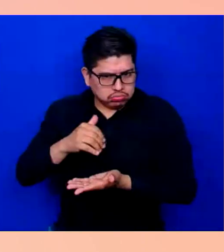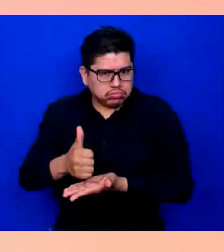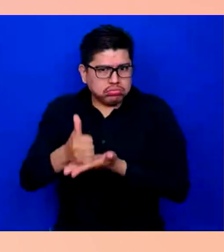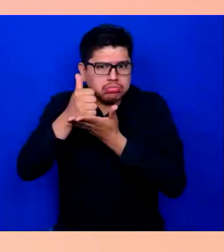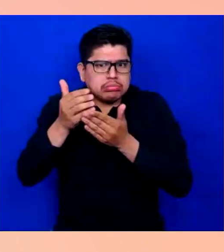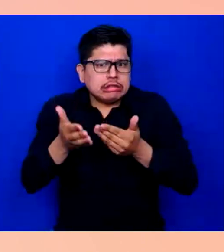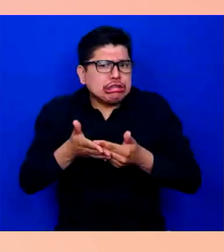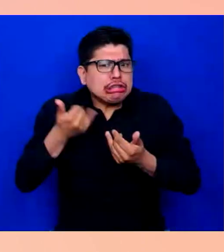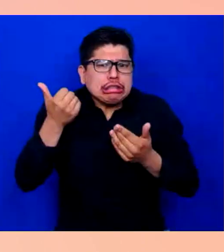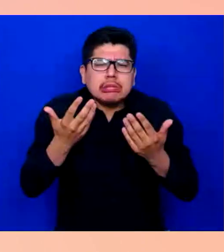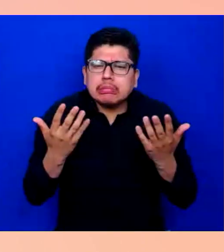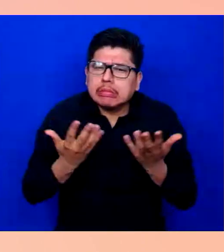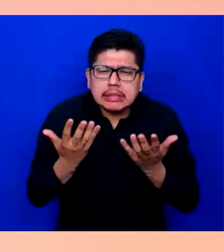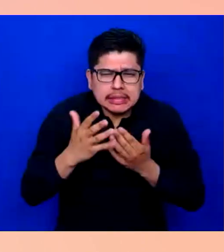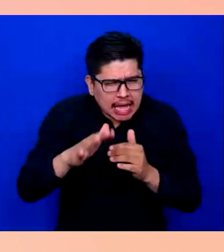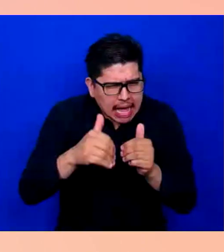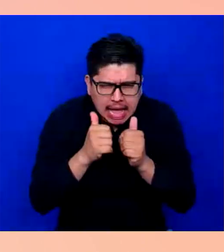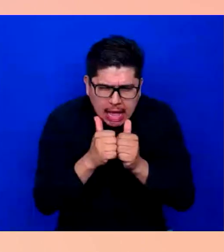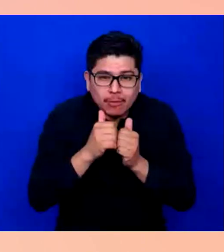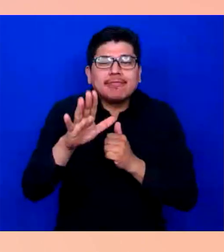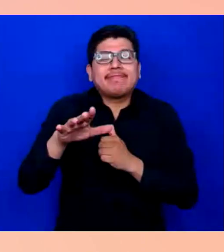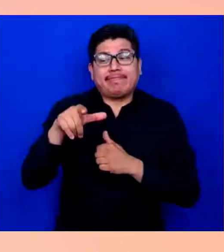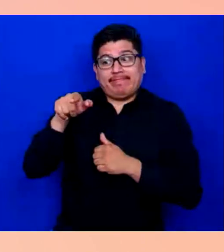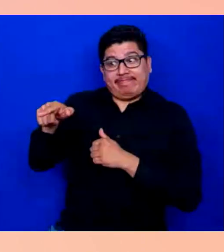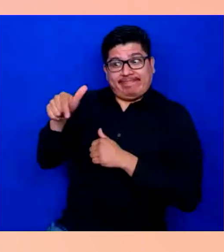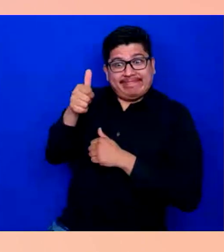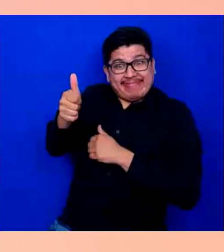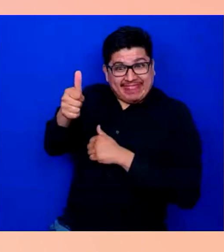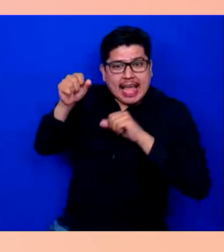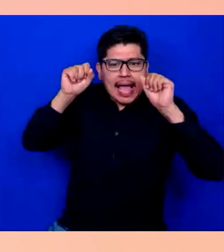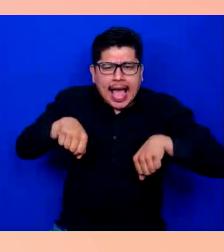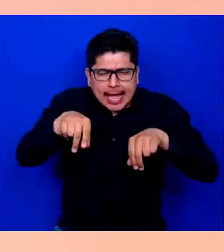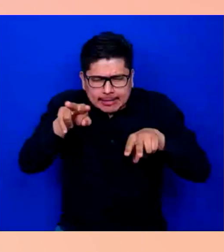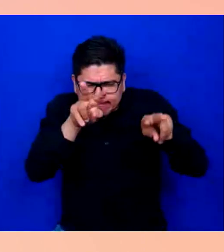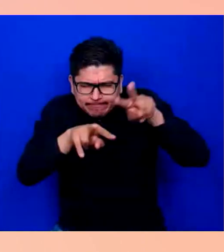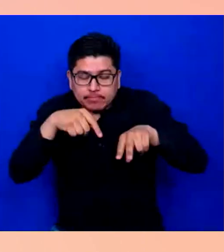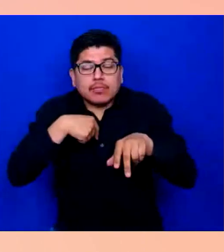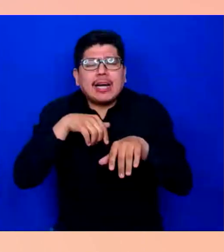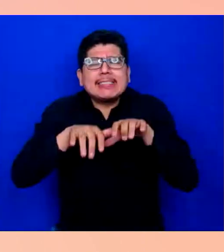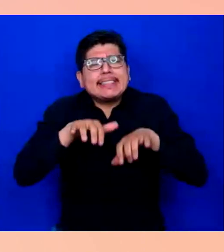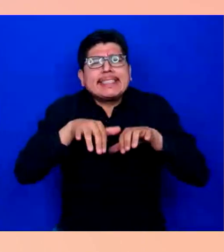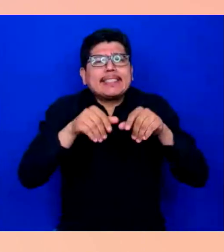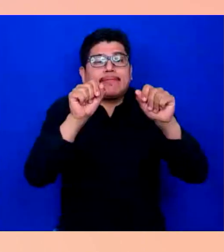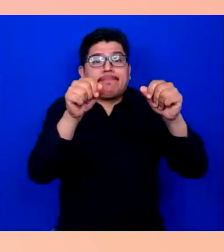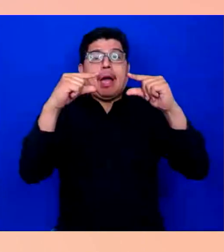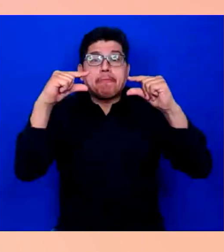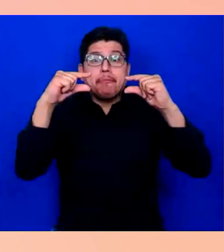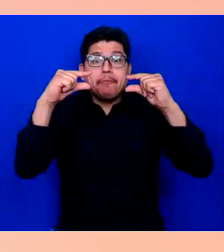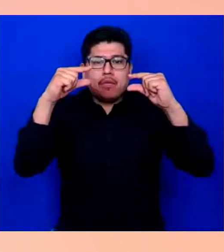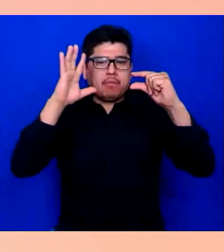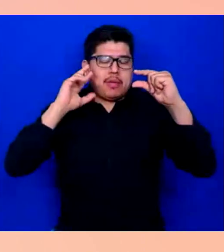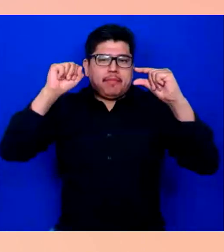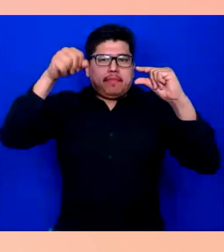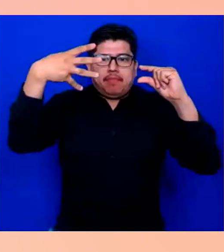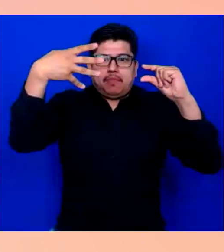my code context and suggest up to an entire line. Even pulling in the ErrorCode variable I set above.